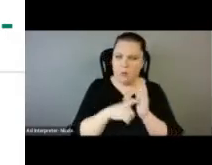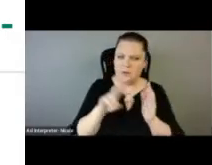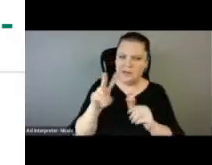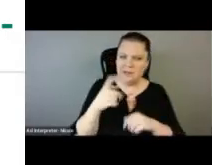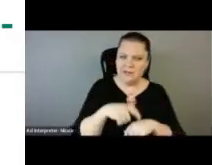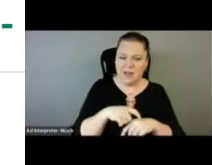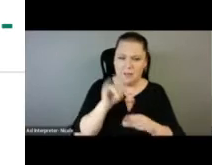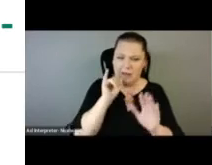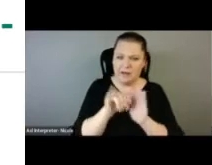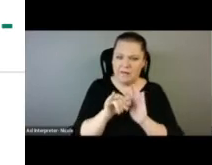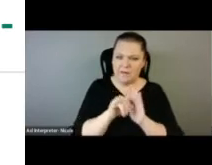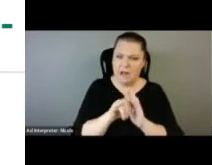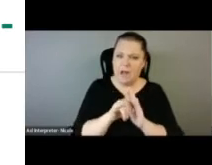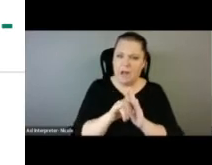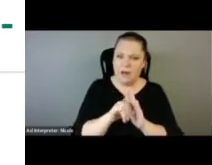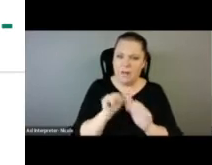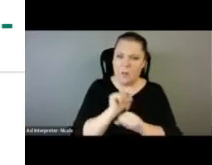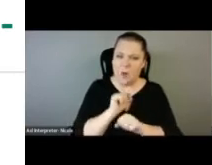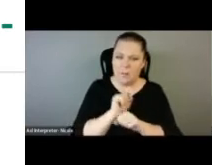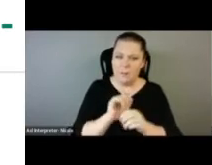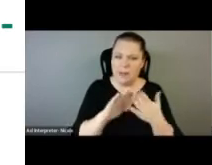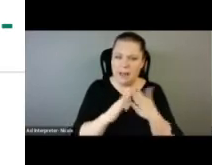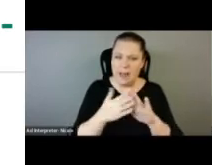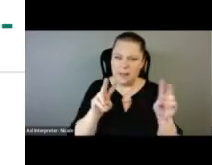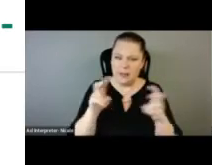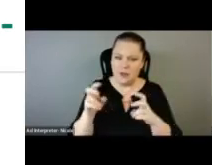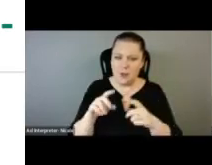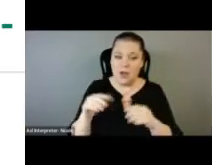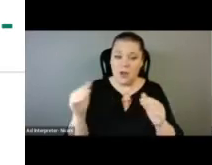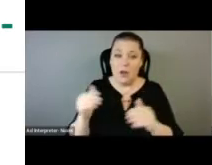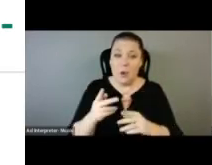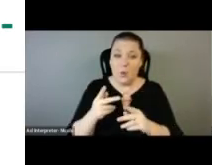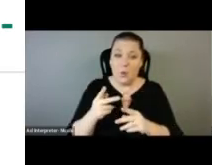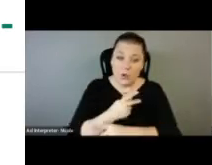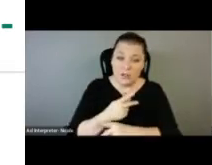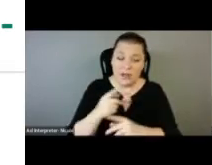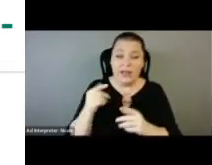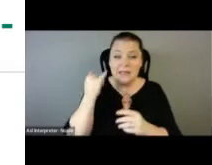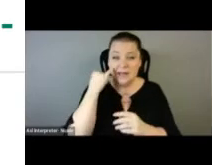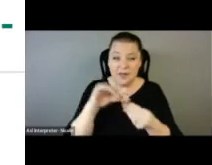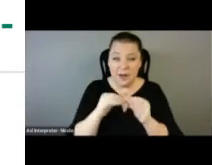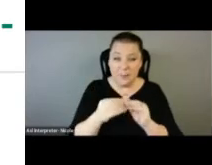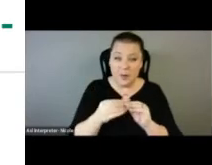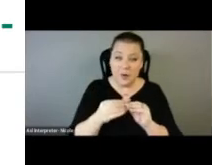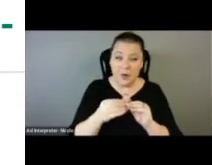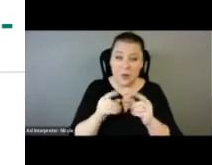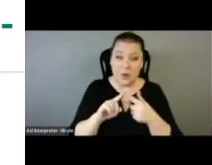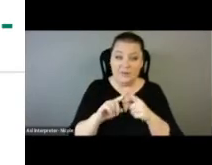identified employment as an issue. And then we're sending is going from a two to a three. So by looking at this data, we can